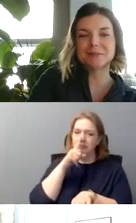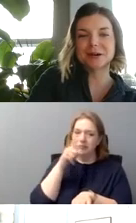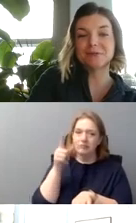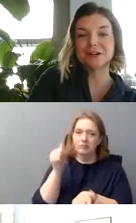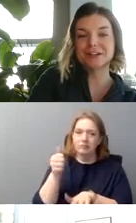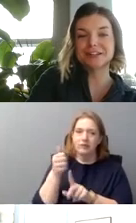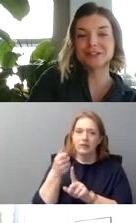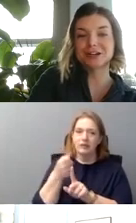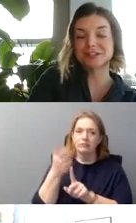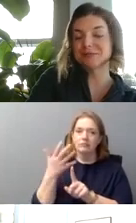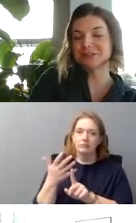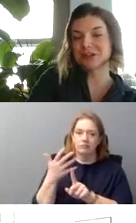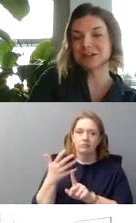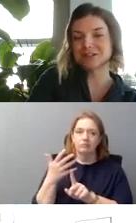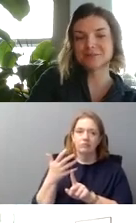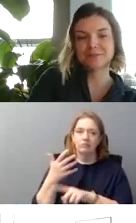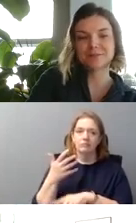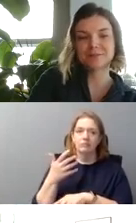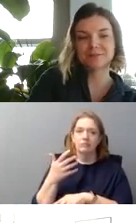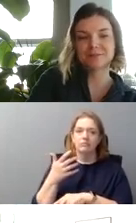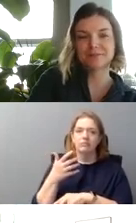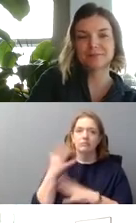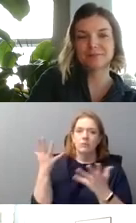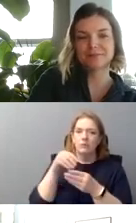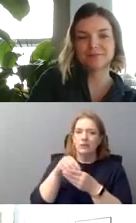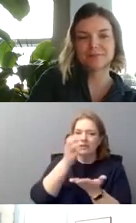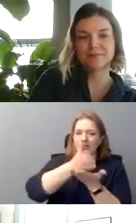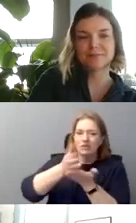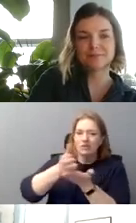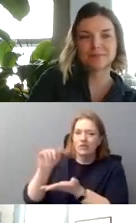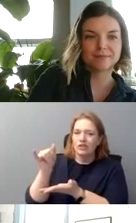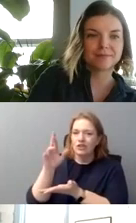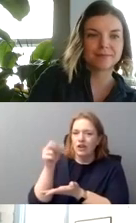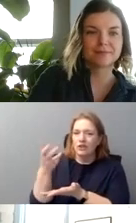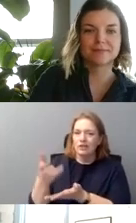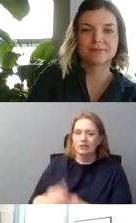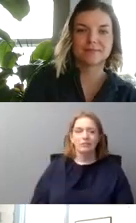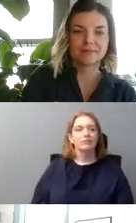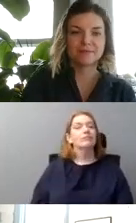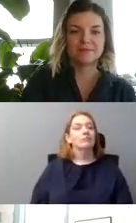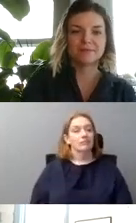about what are in some of these jars? S: Yeah so in that center jar on the top